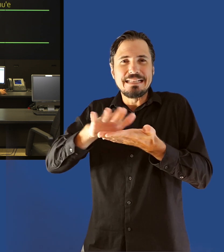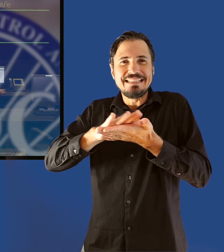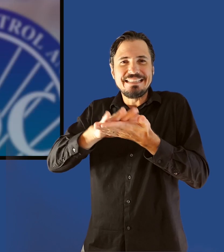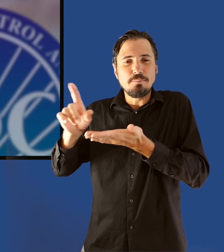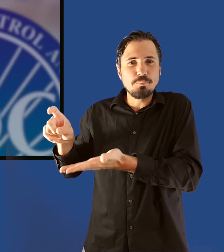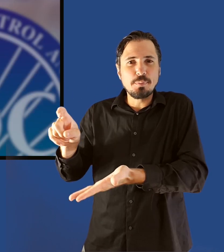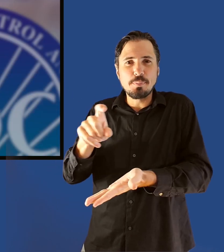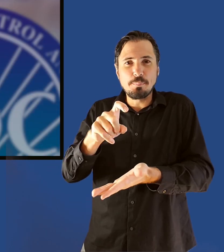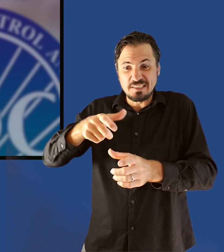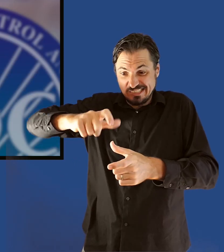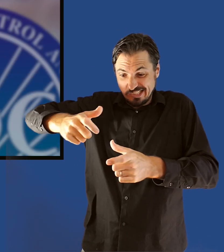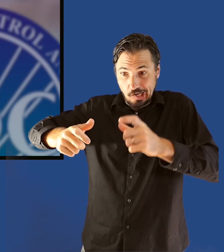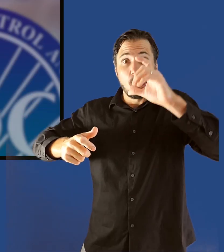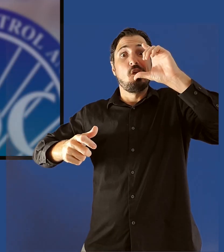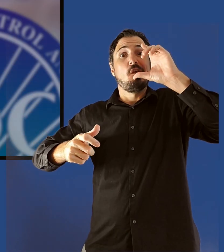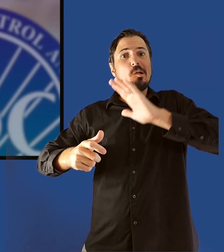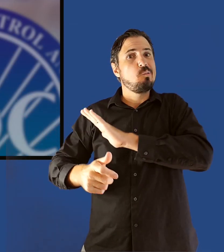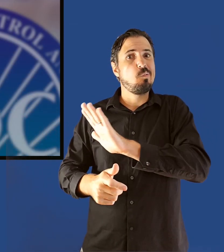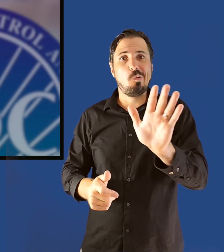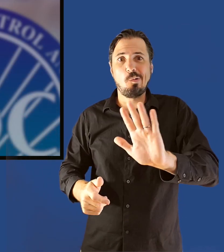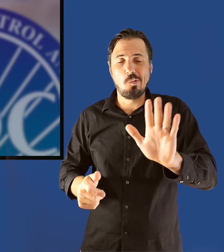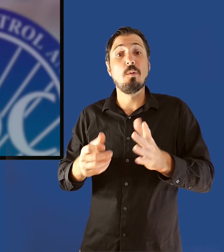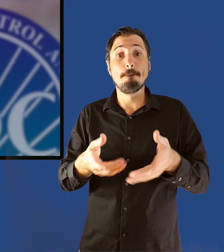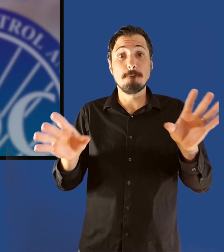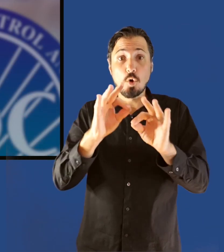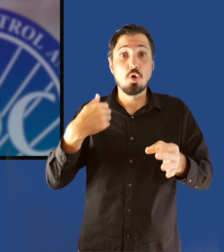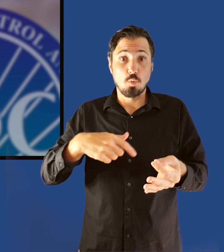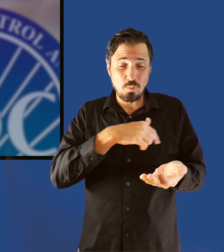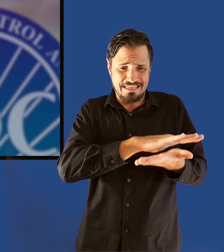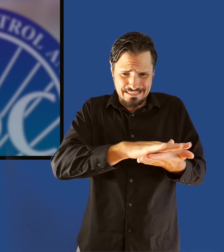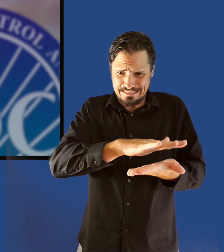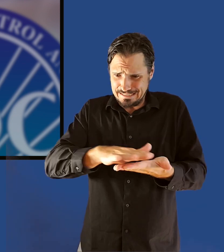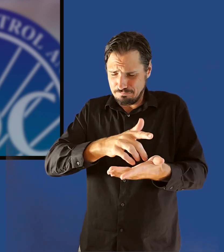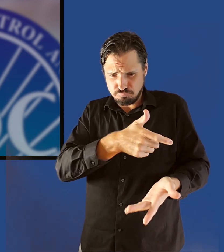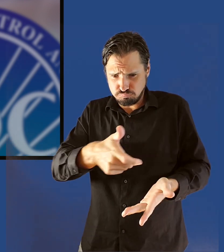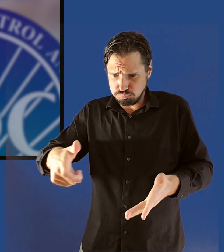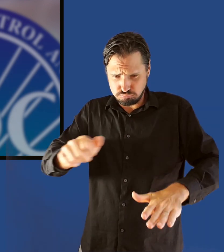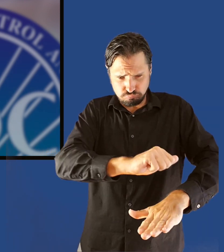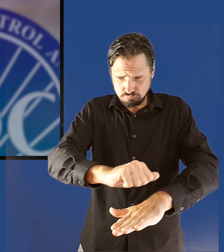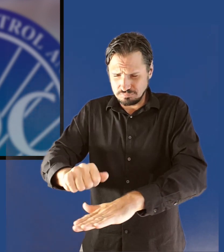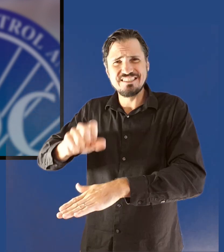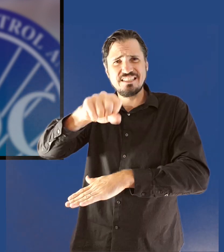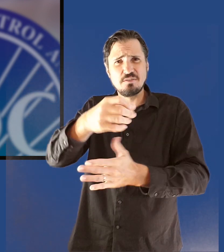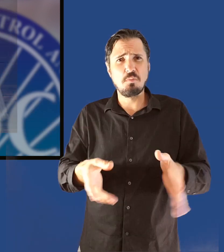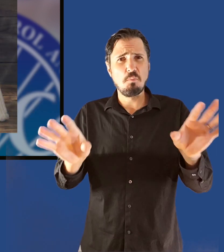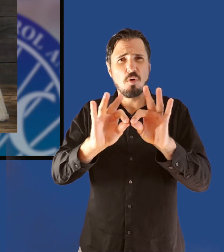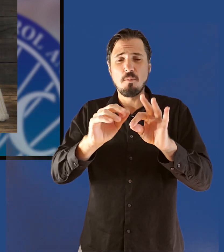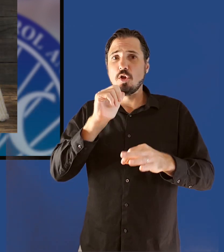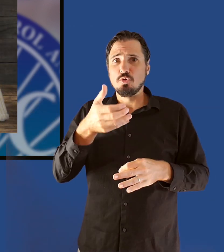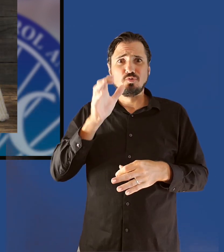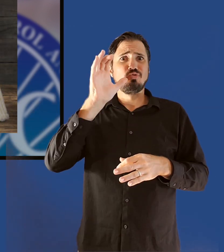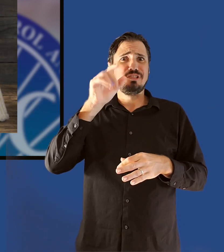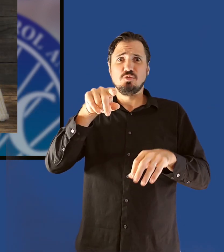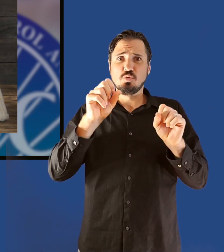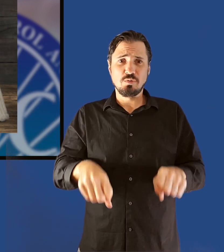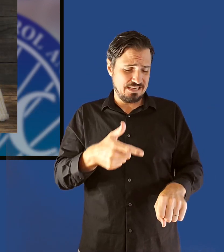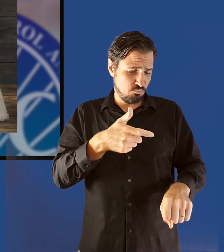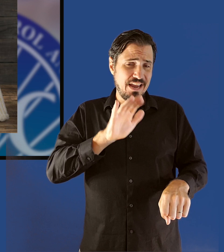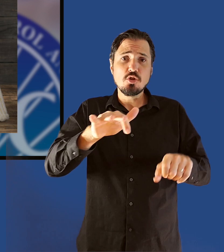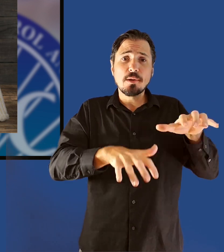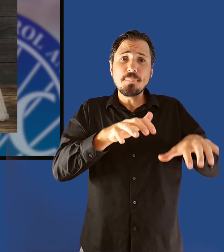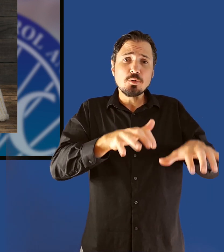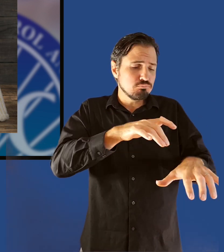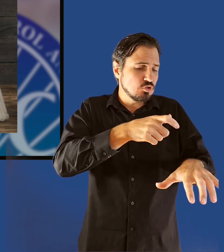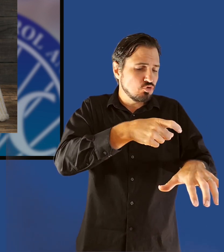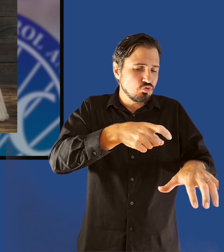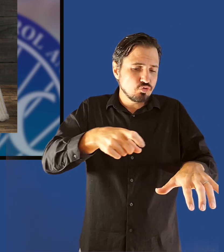Yes, cleaning surfaces is important, but cleaners and disinfectants should be used on surfaces only – such as your keyboard, countertops, or inside your vehicle.